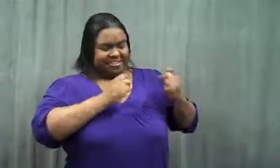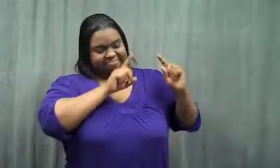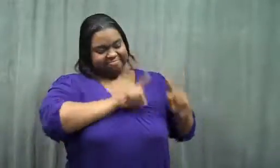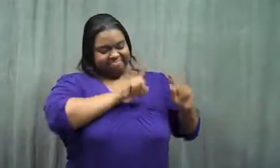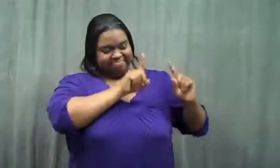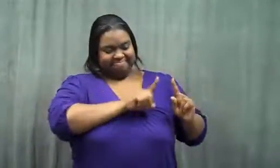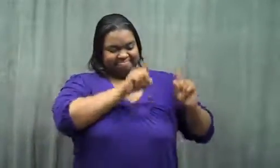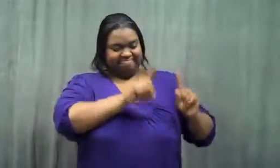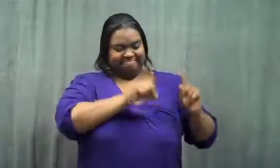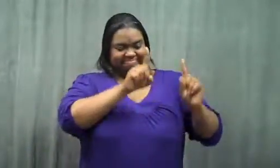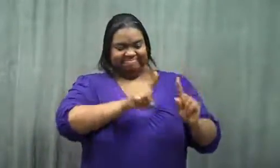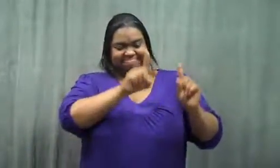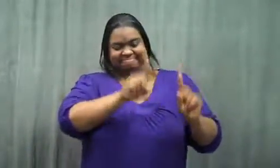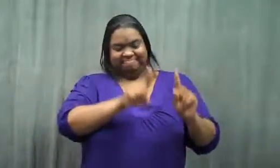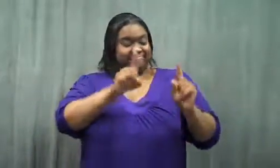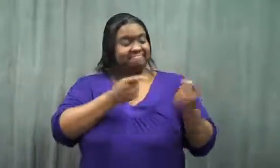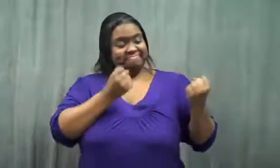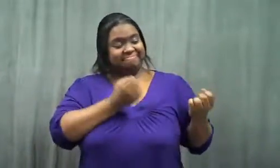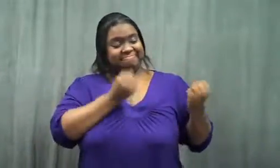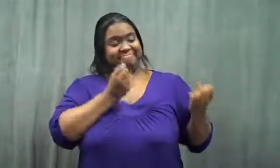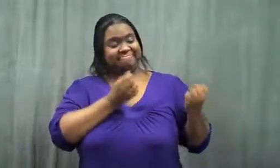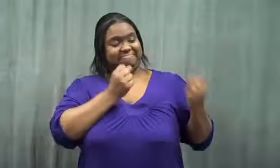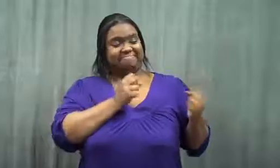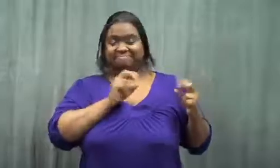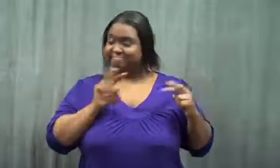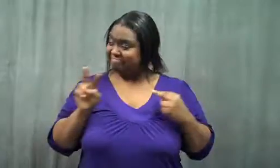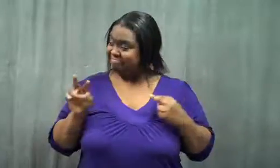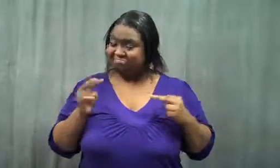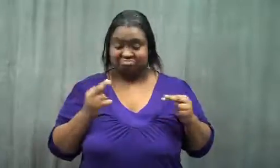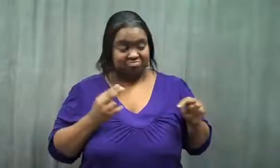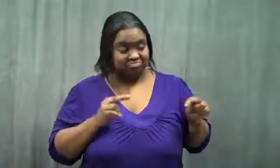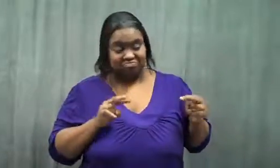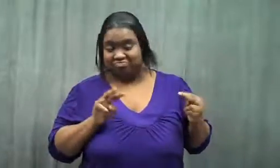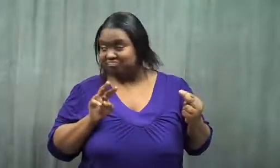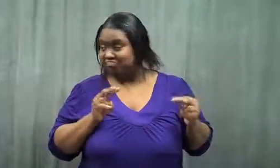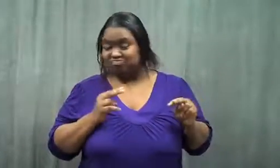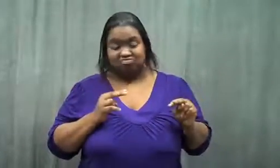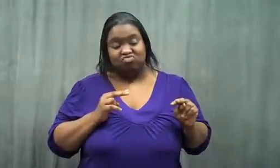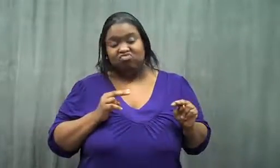Anyway, we talked as we walked along.